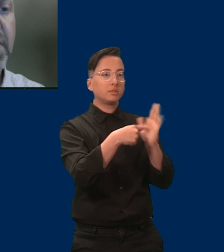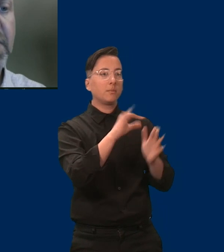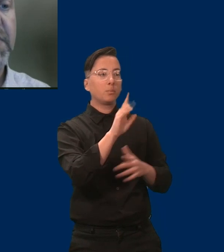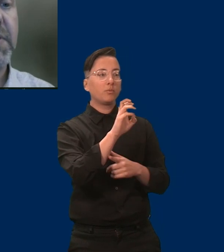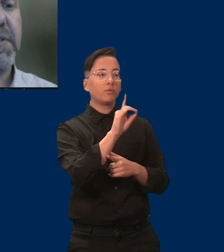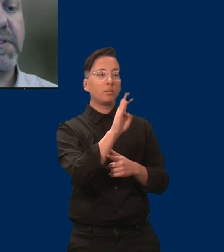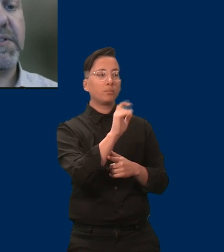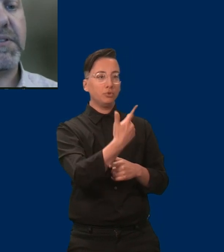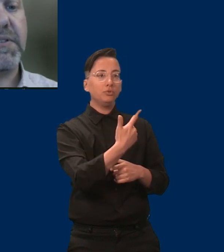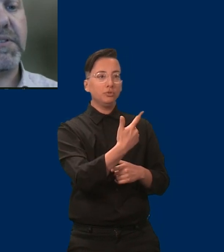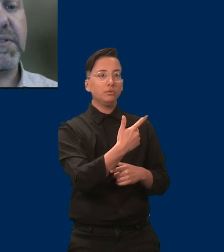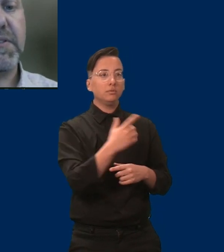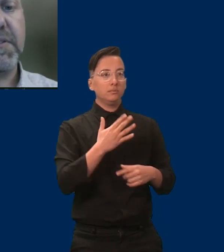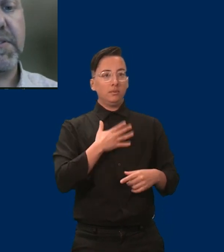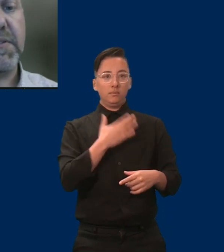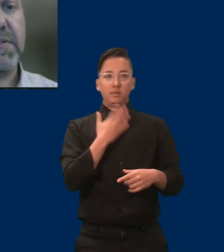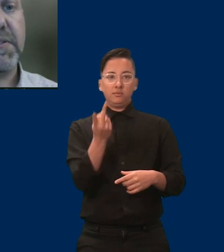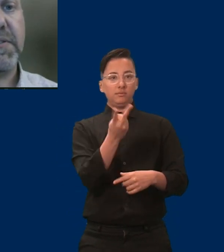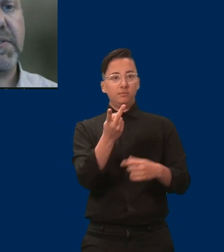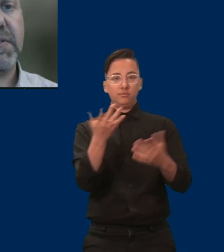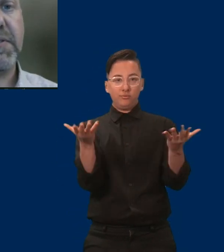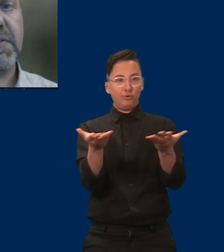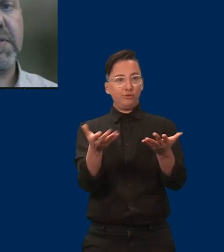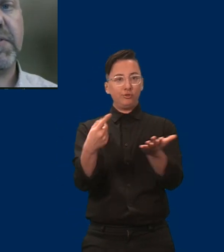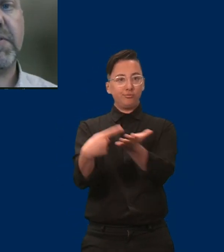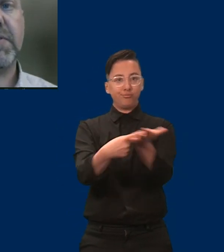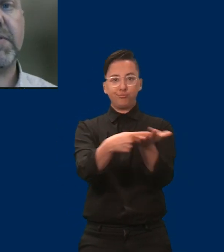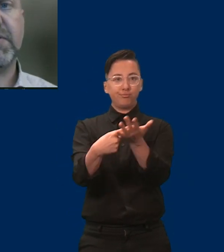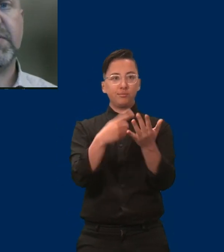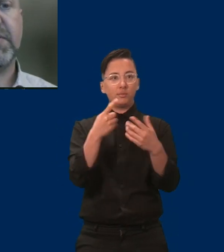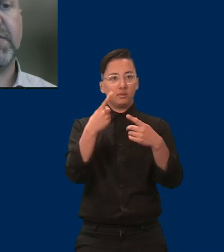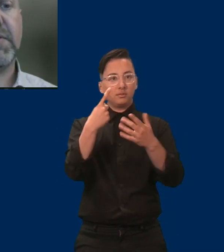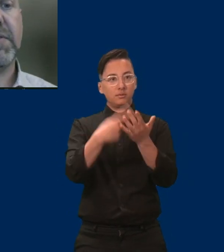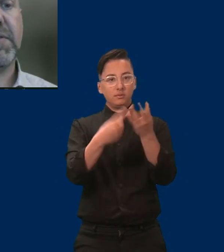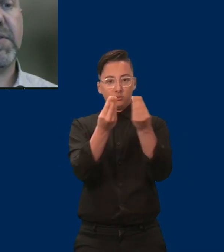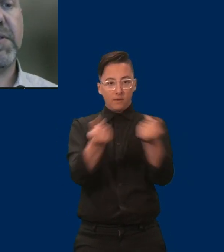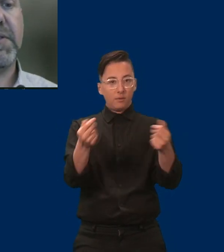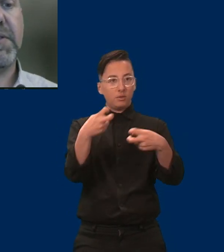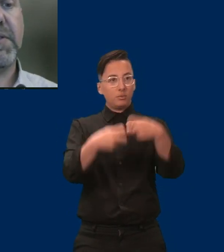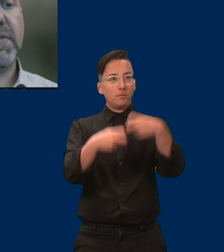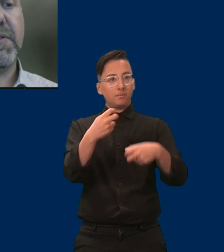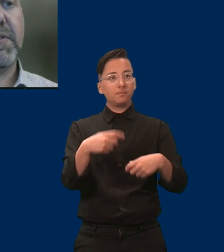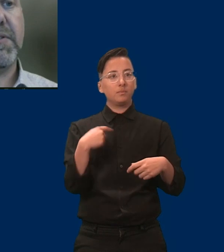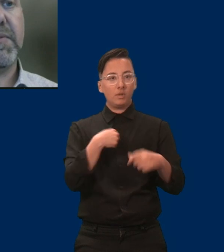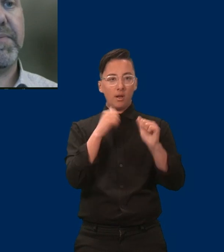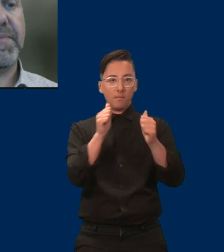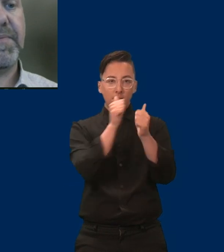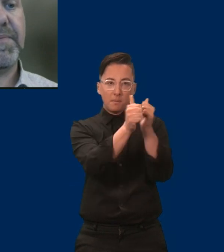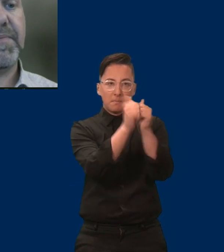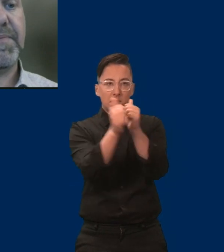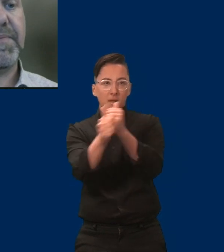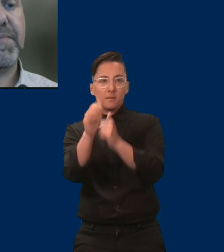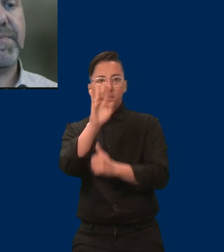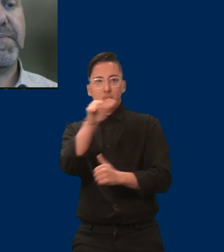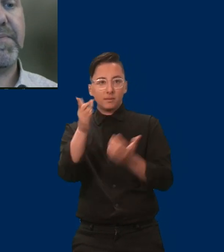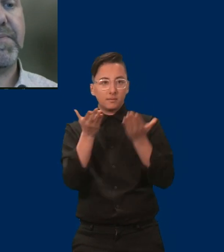so we can get solutions across the finish line. Folks, we'll need just a minute to set up